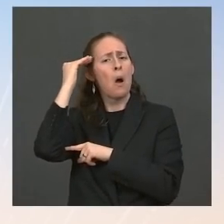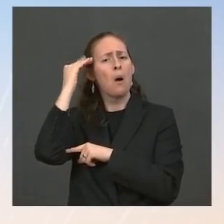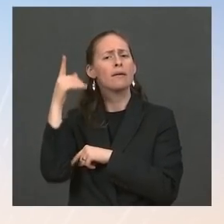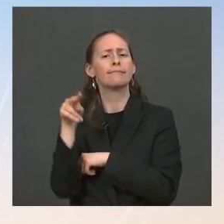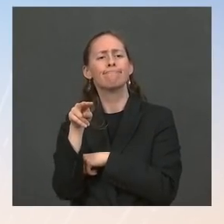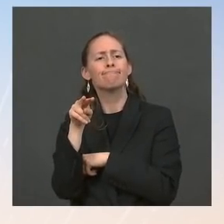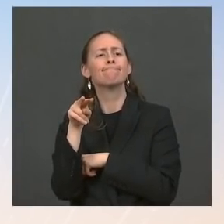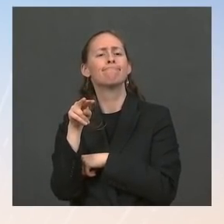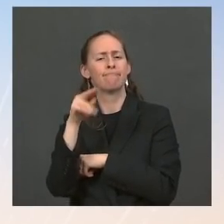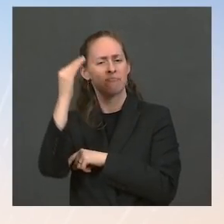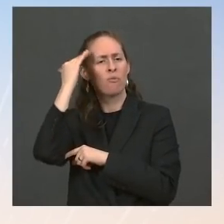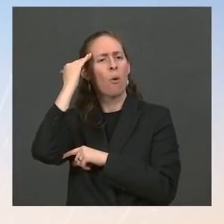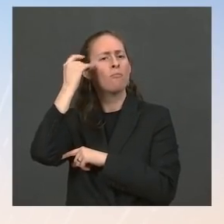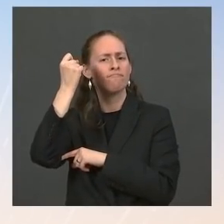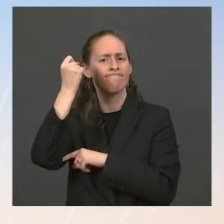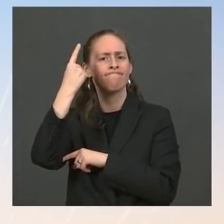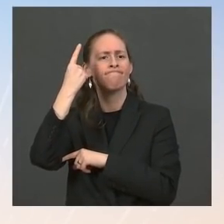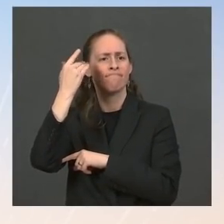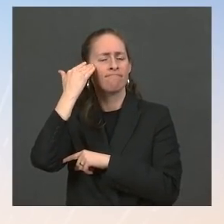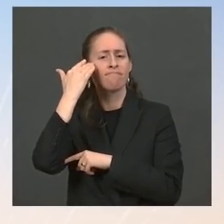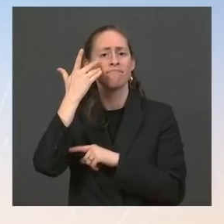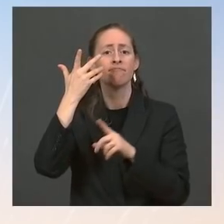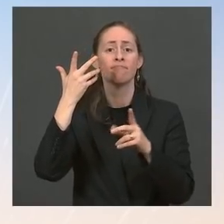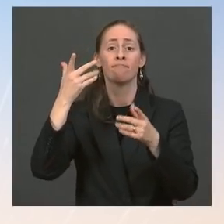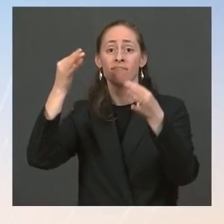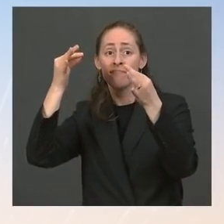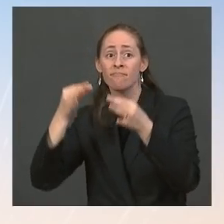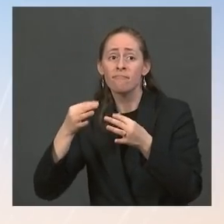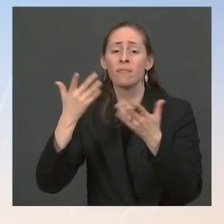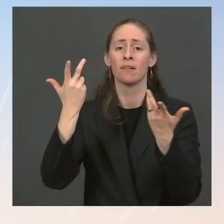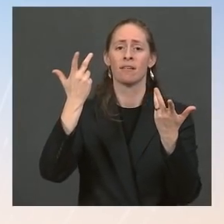what he has seen across the country: protests, the emotions, racial injustice,